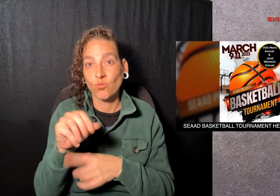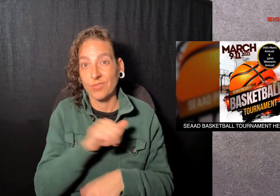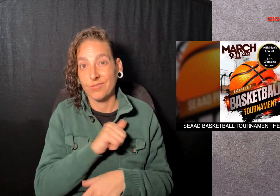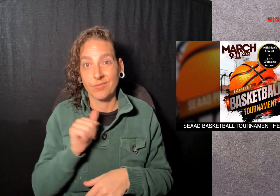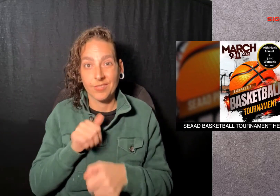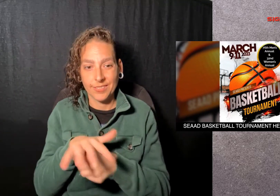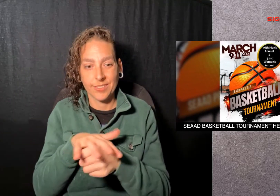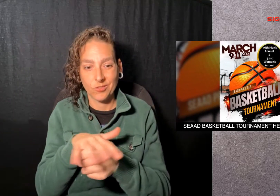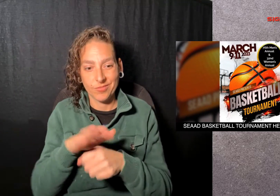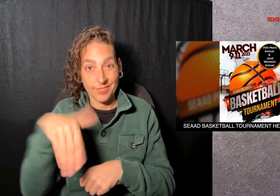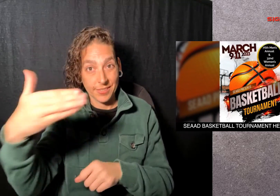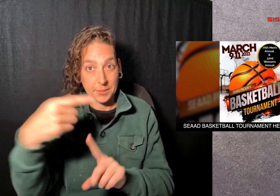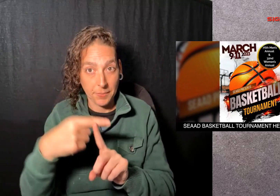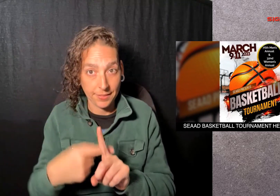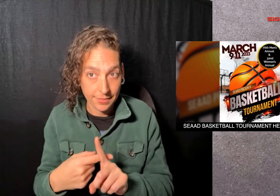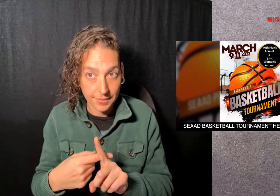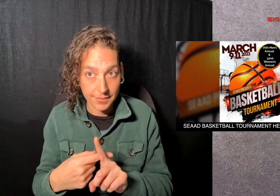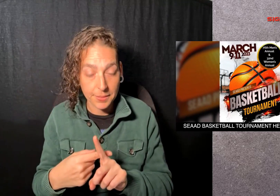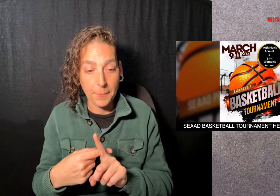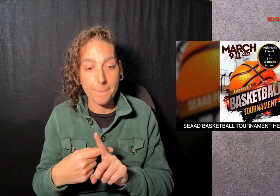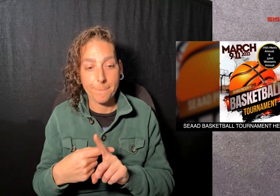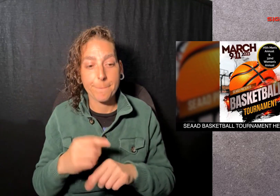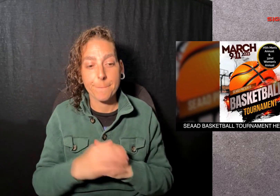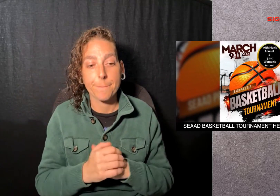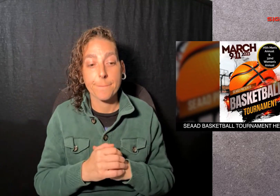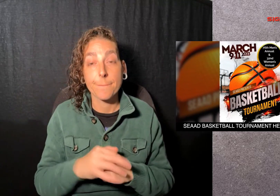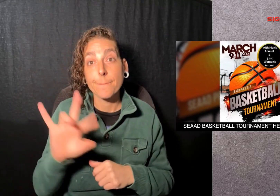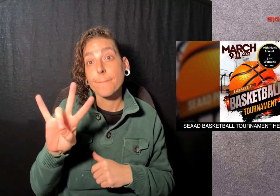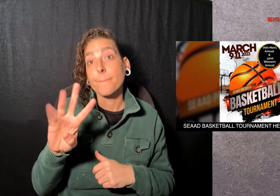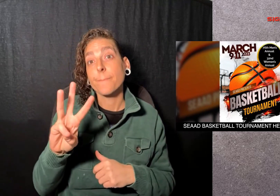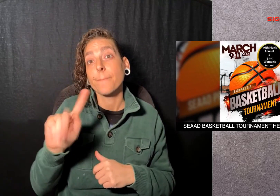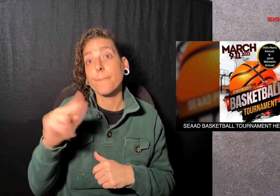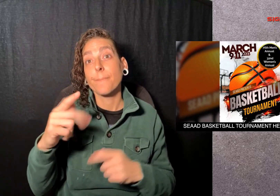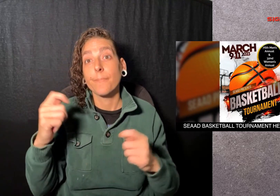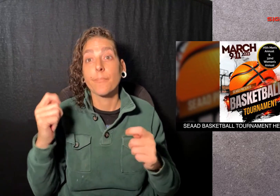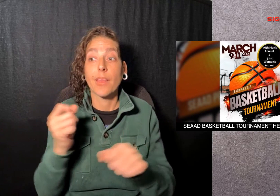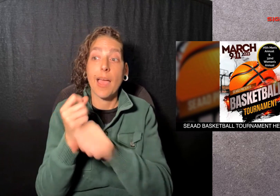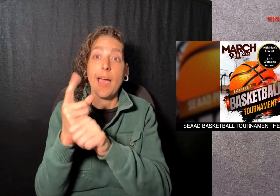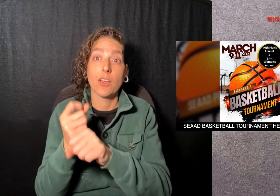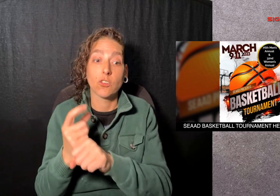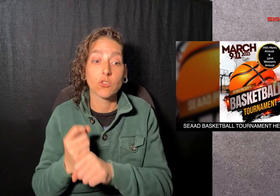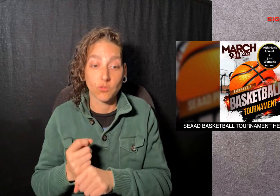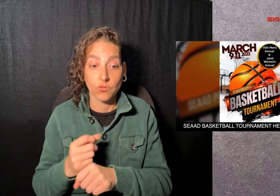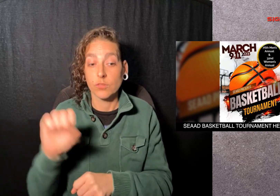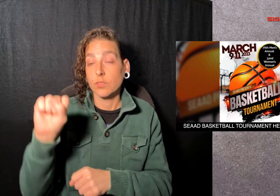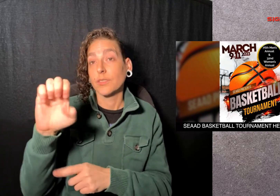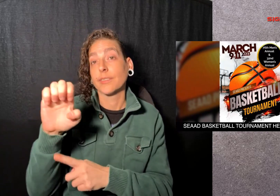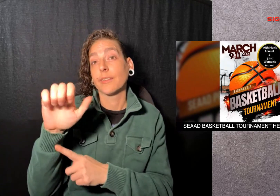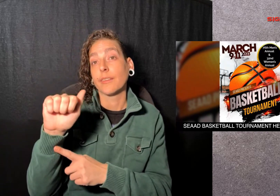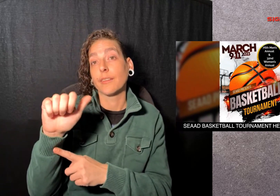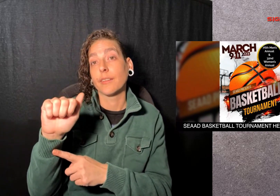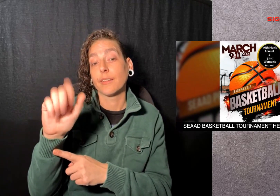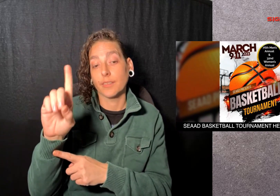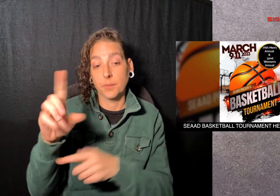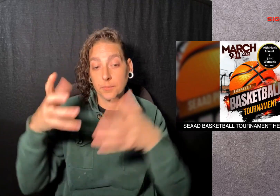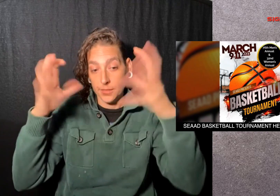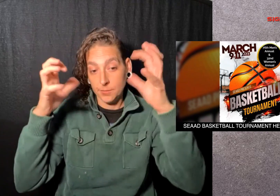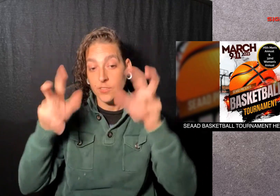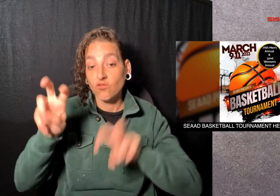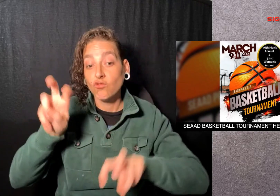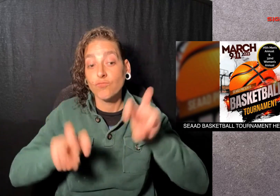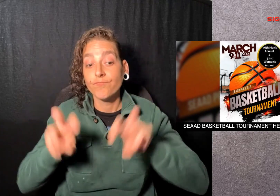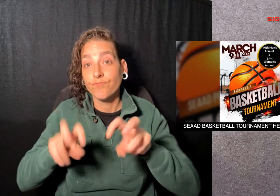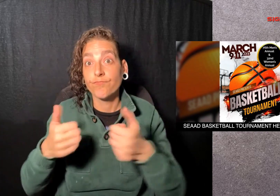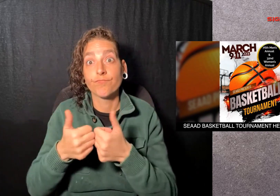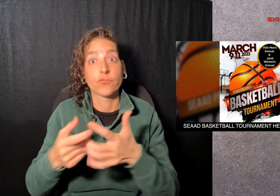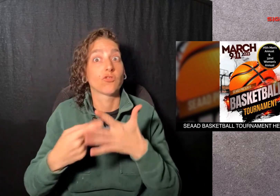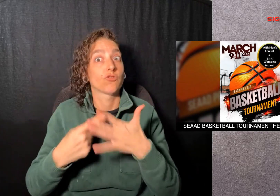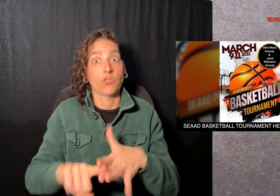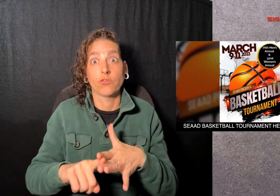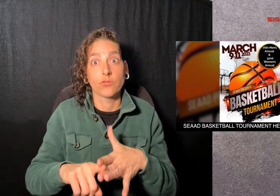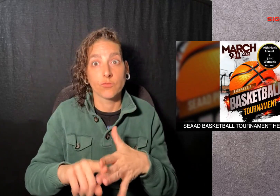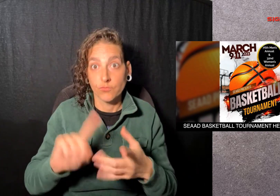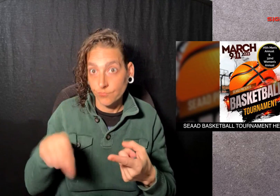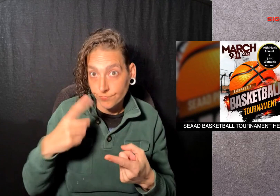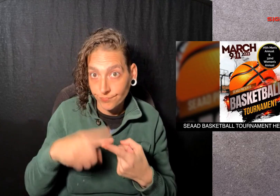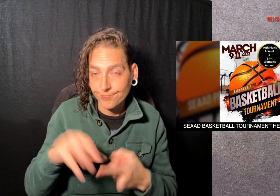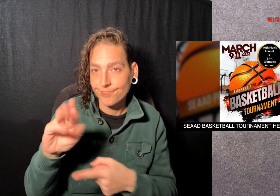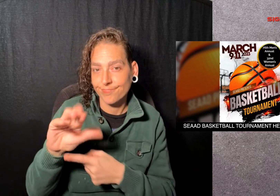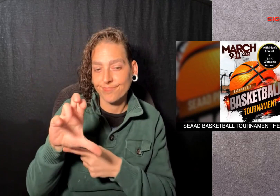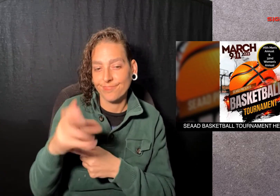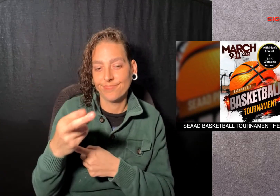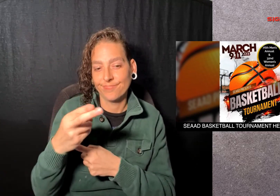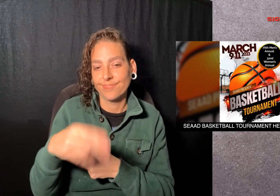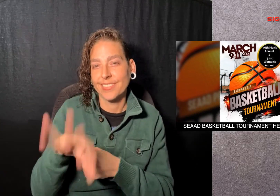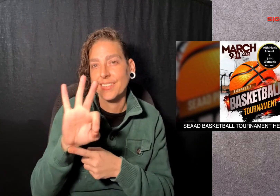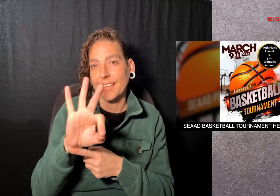next month the 76th annual SEAAD basketball tournament will be played March 9-11 at the